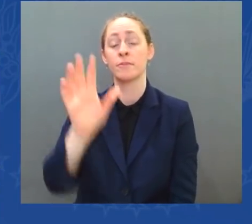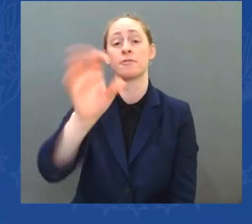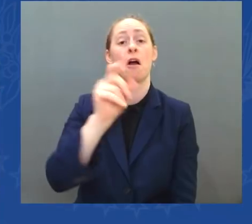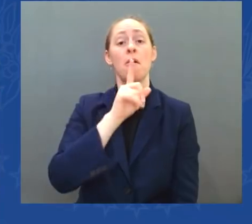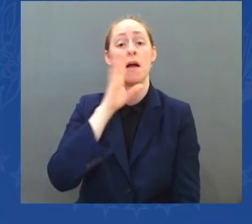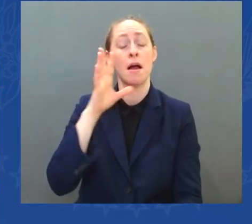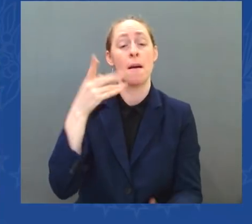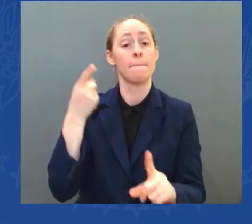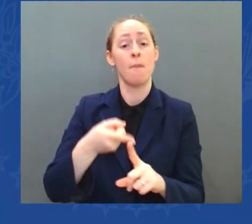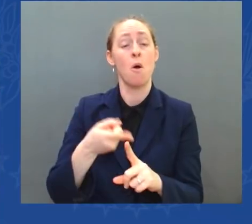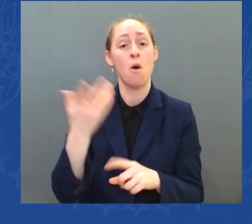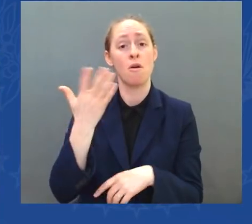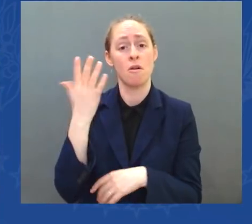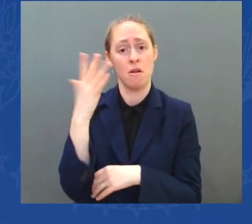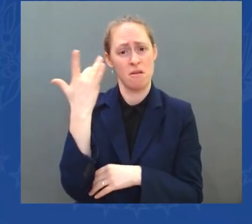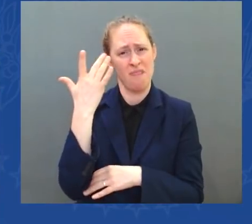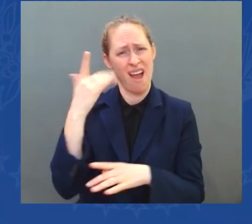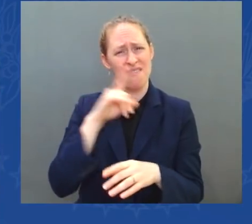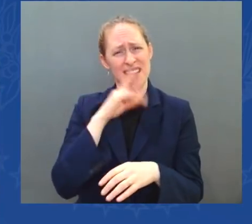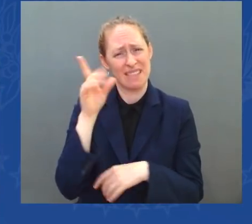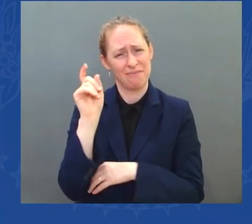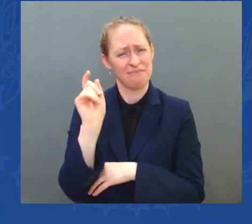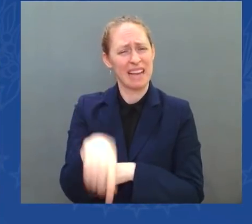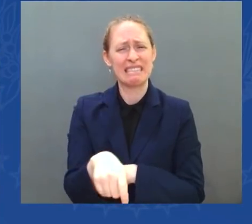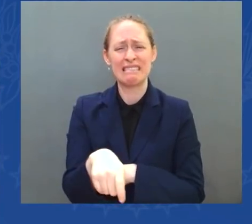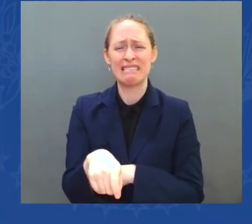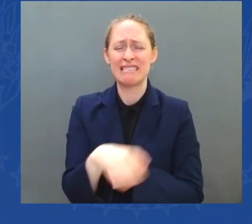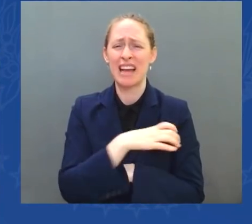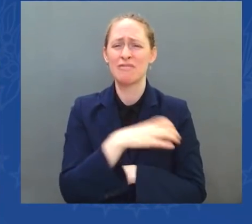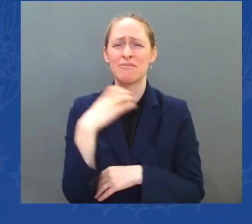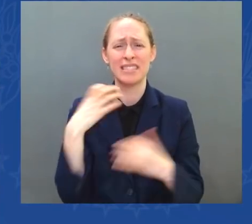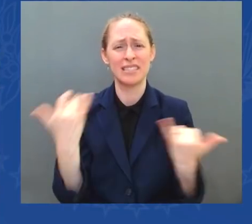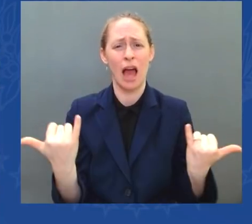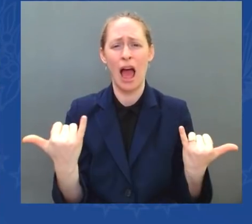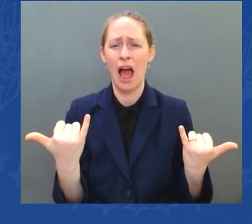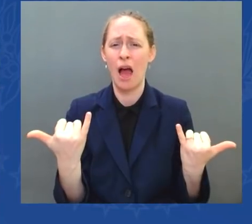I said today when I was -- we were at the cyber security unit,